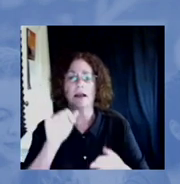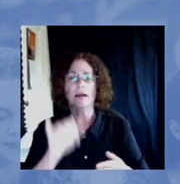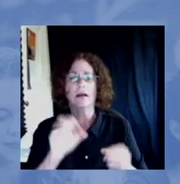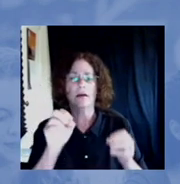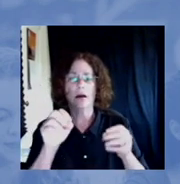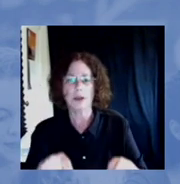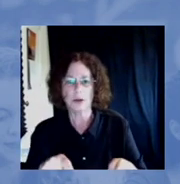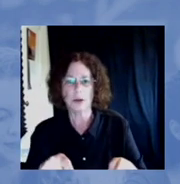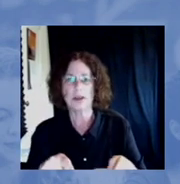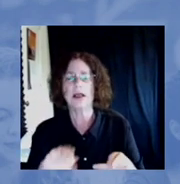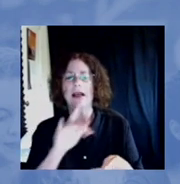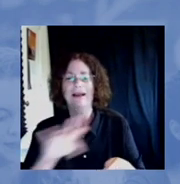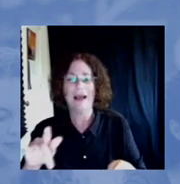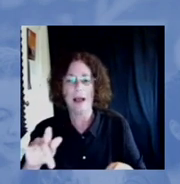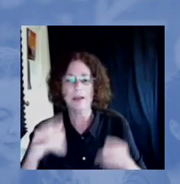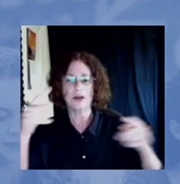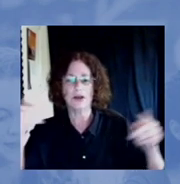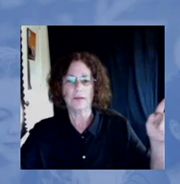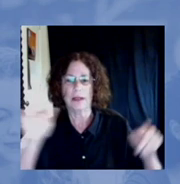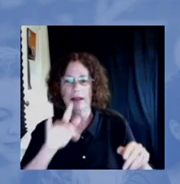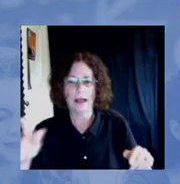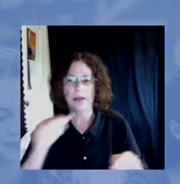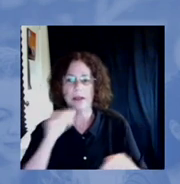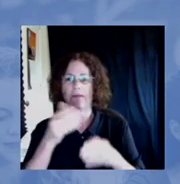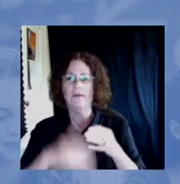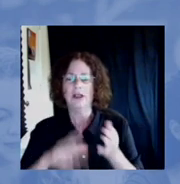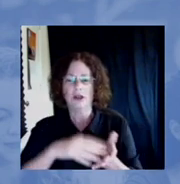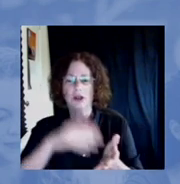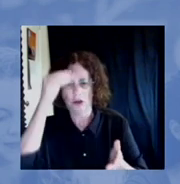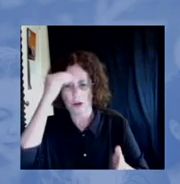GAPS AND UNFINISHED LEARNING ACTUALLY PRECEDED THE PANDEMIC.